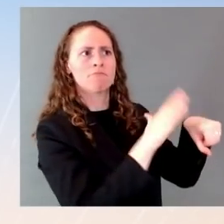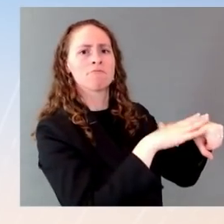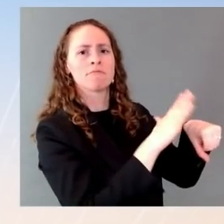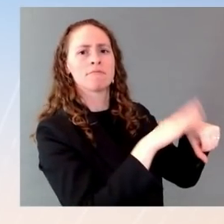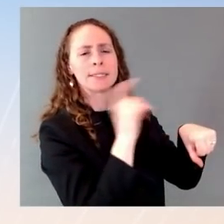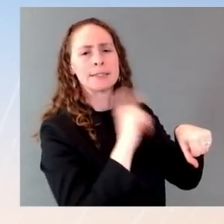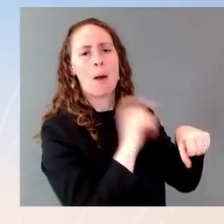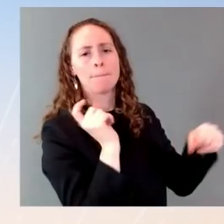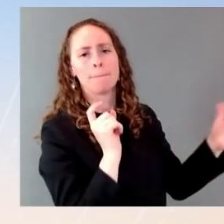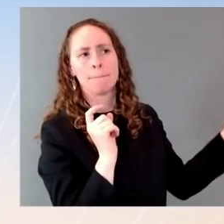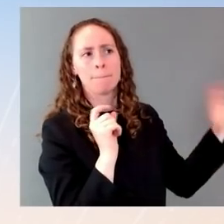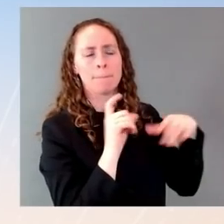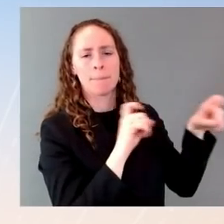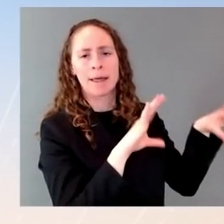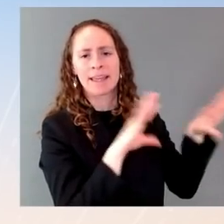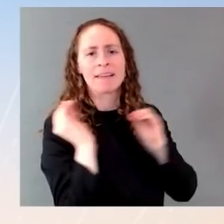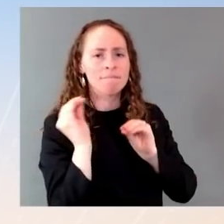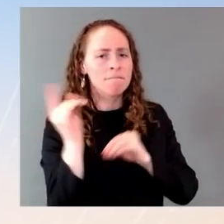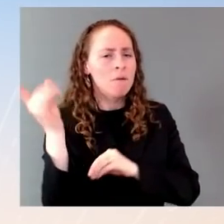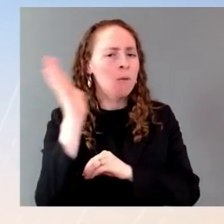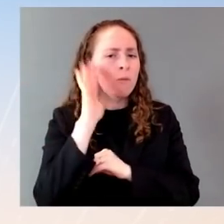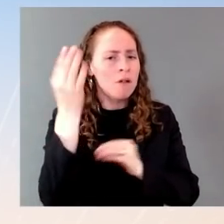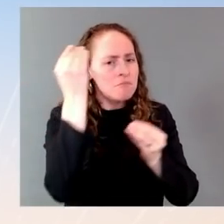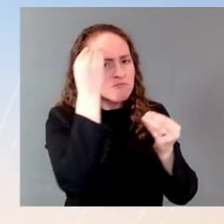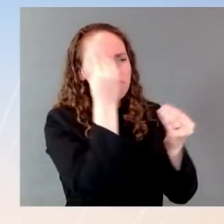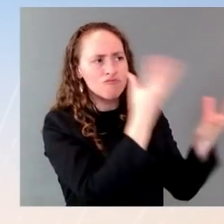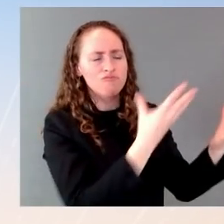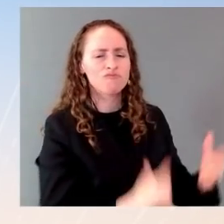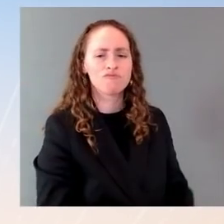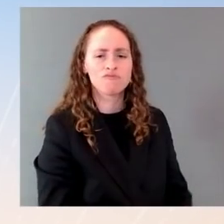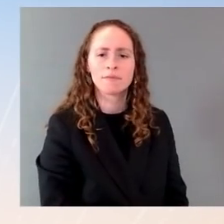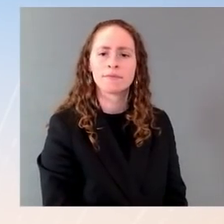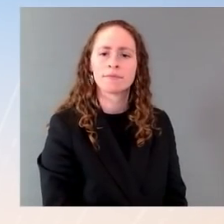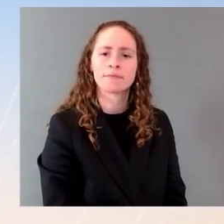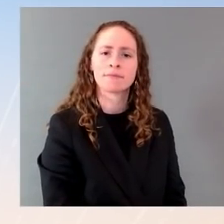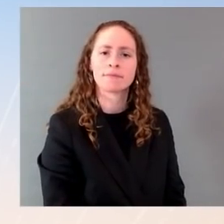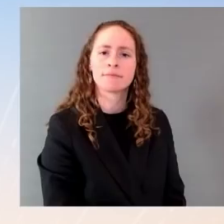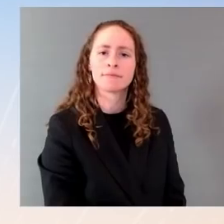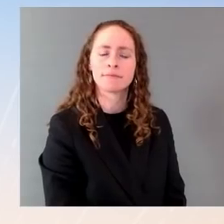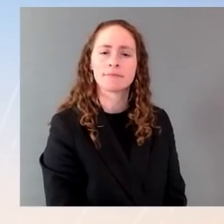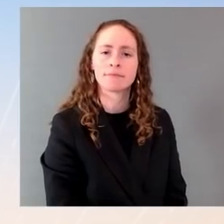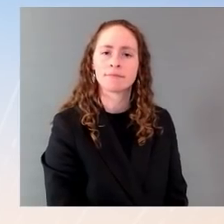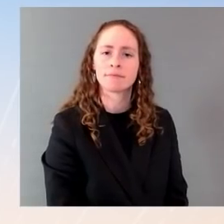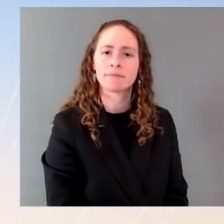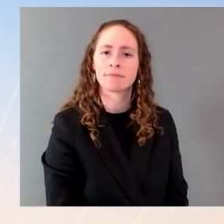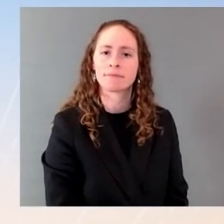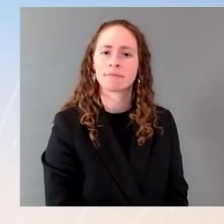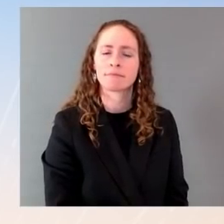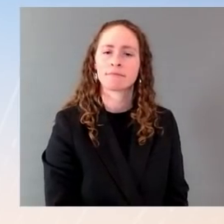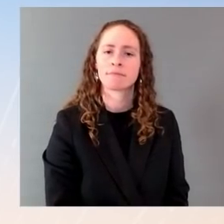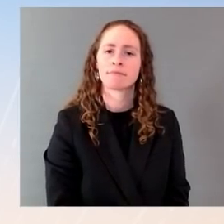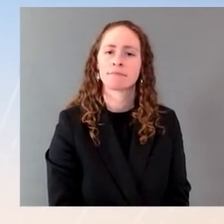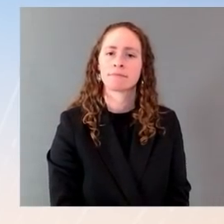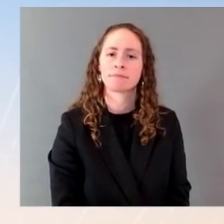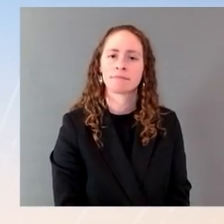for the United States government to evacuate U.S. citizens. Typically, when -- if a security situation deteriorates,